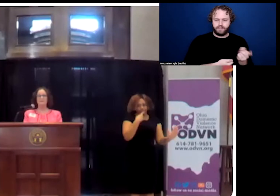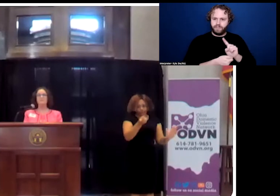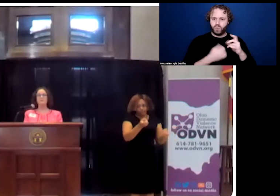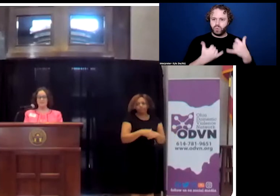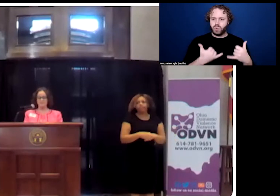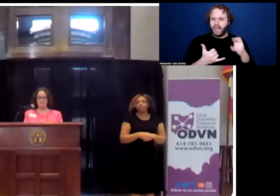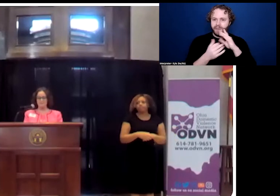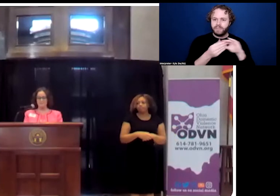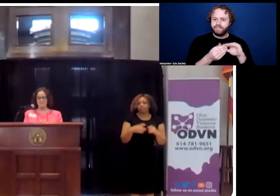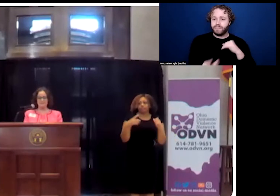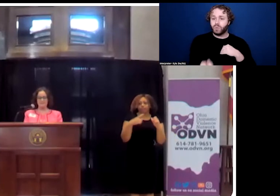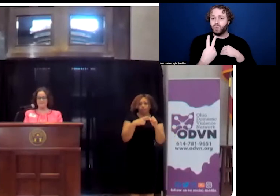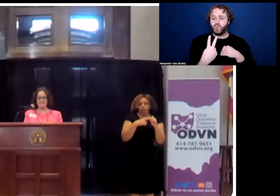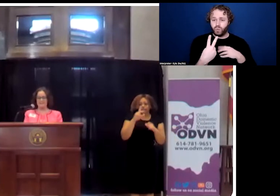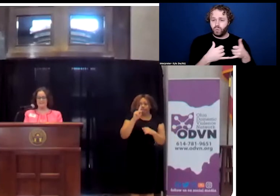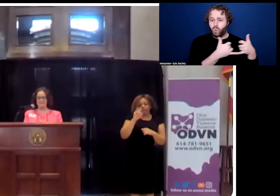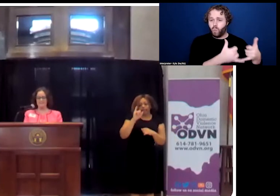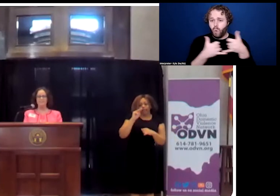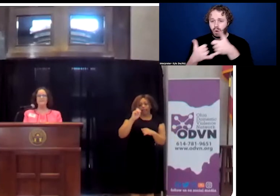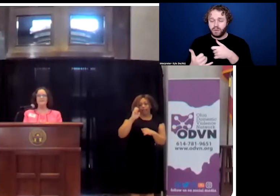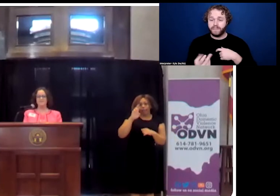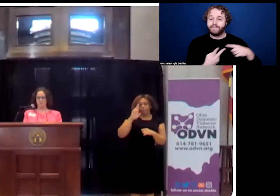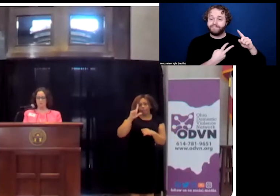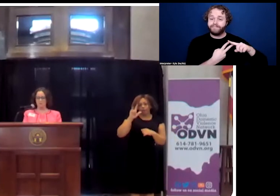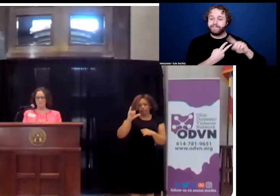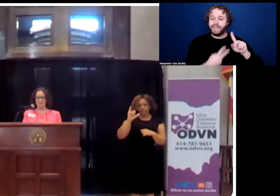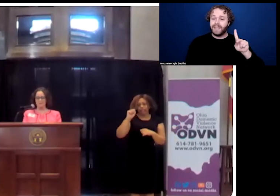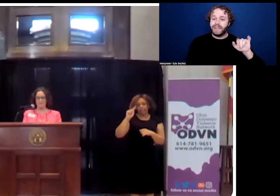First up is Kimberly Stanley, a social worker by trade